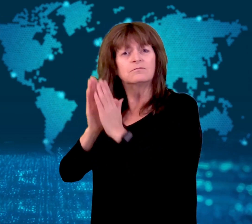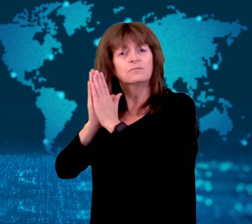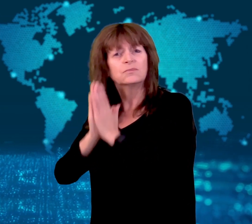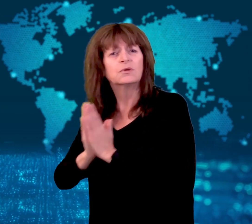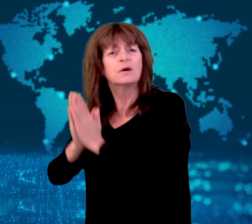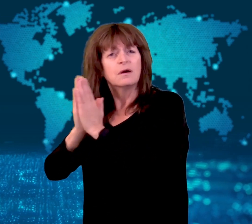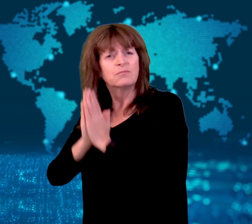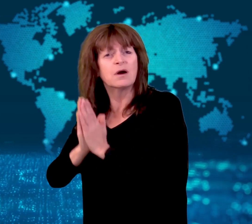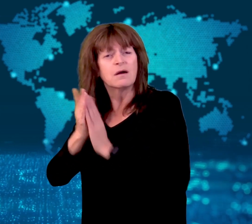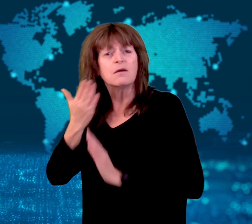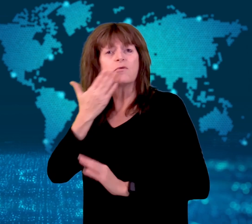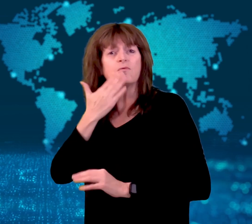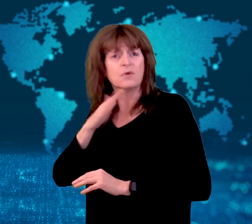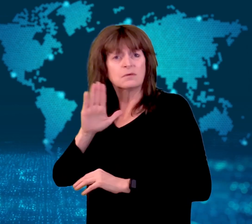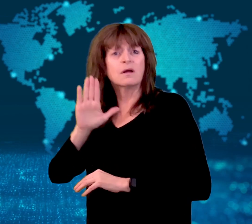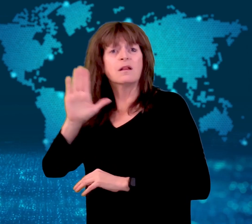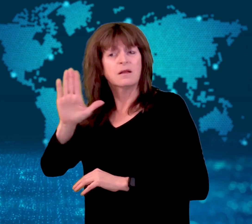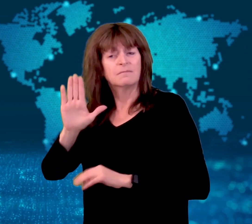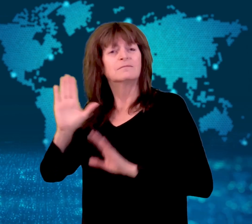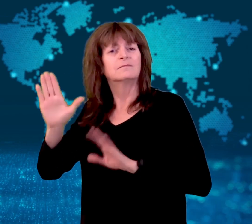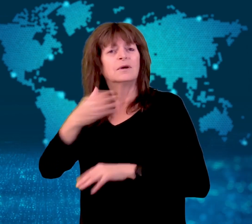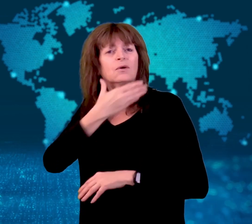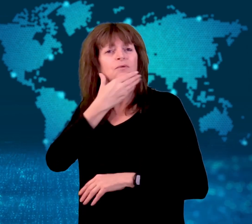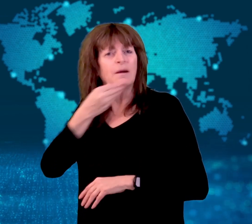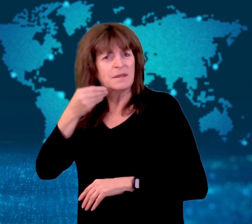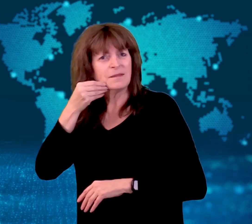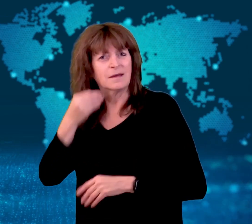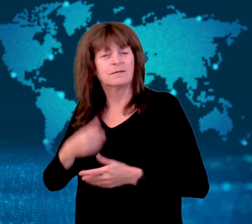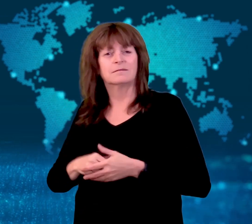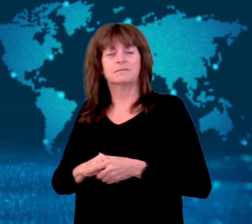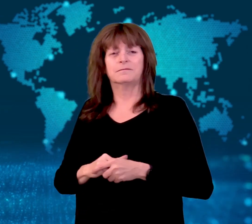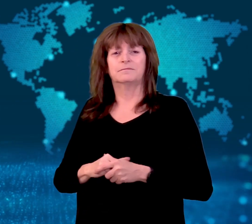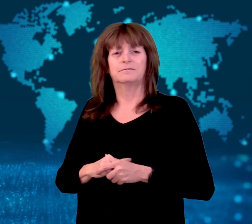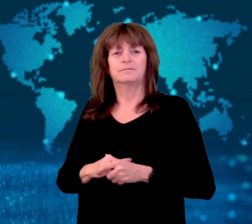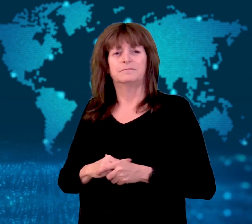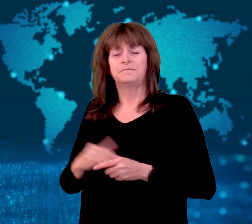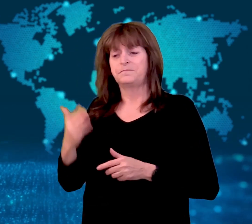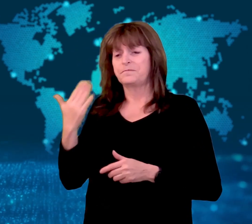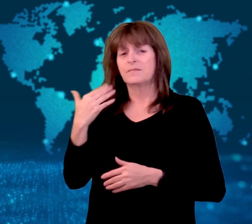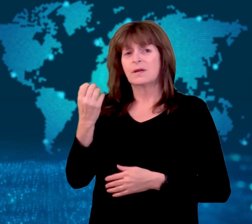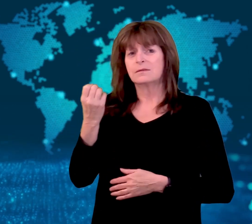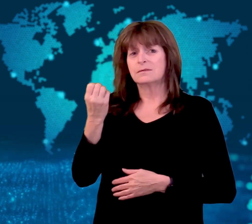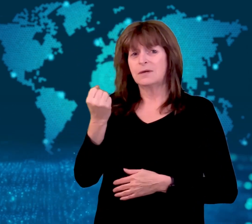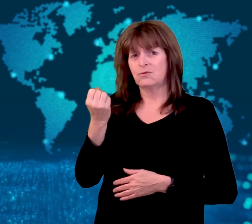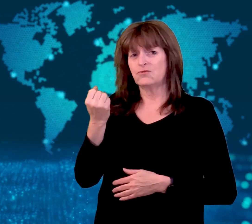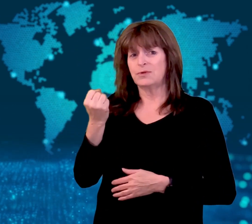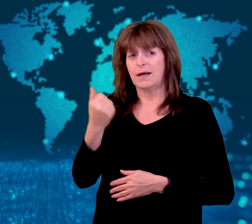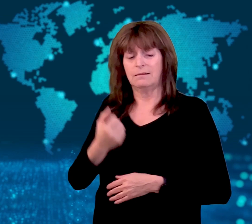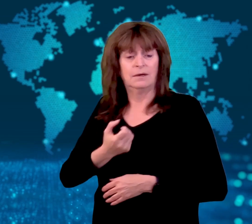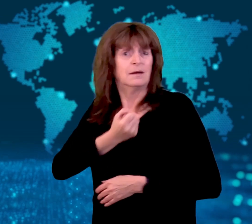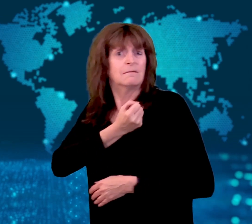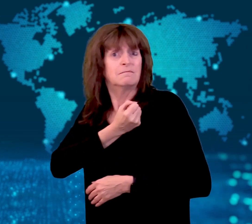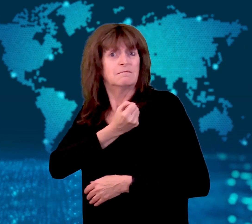On Saturday, Palestinian extremists vandalized the holy